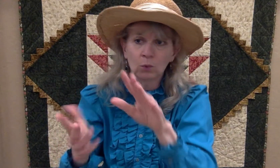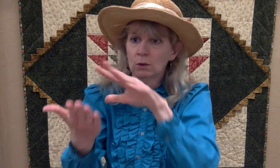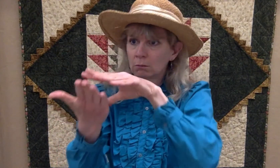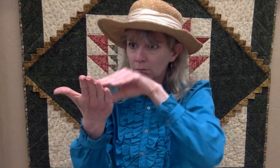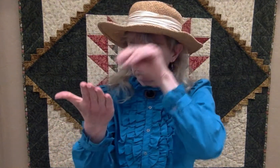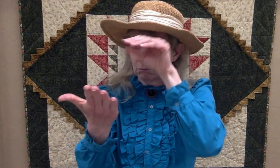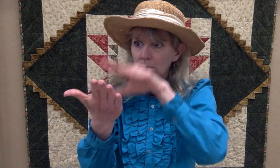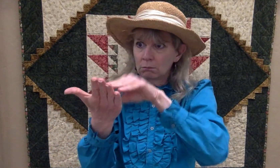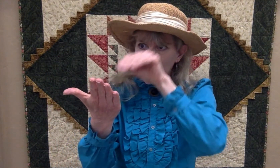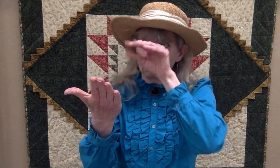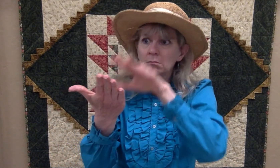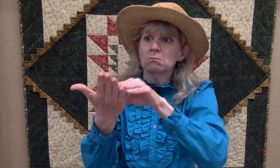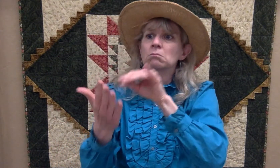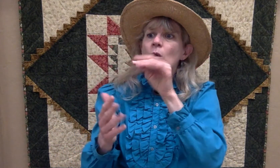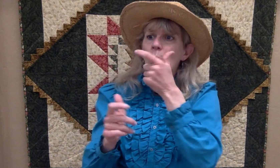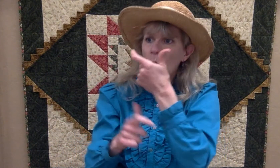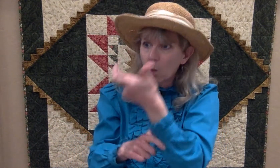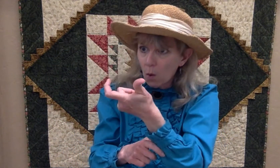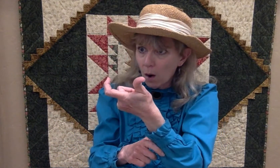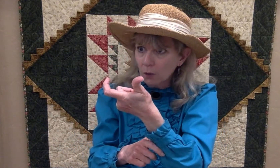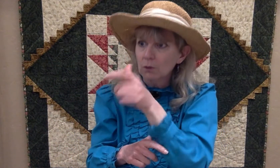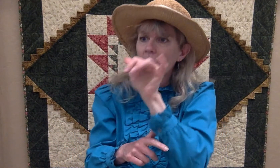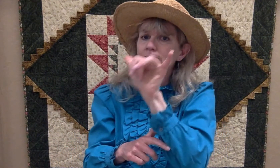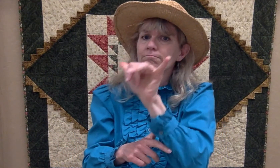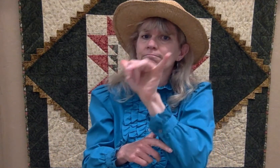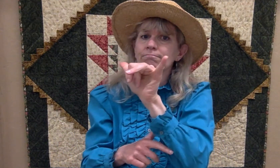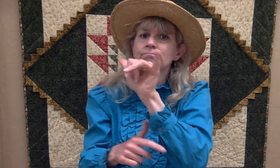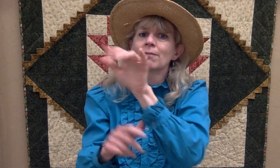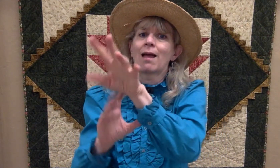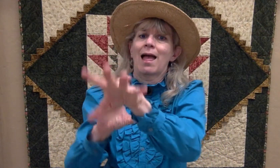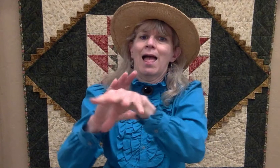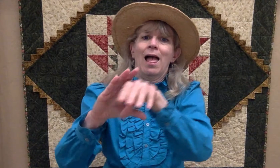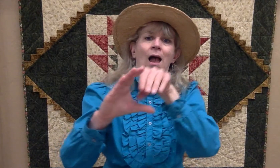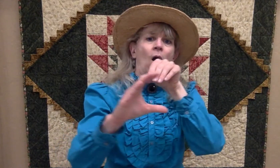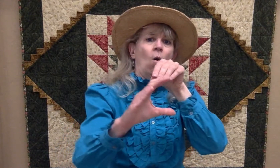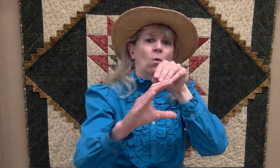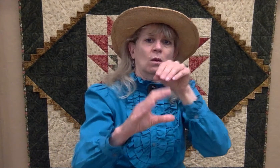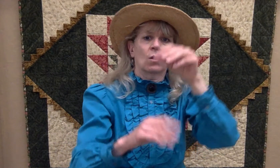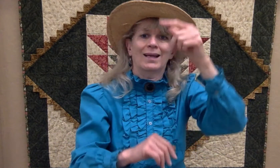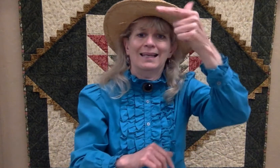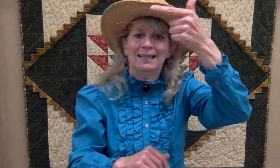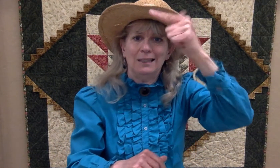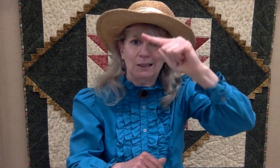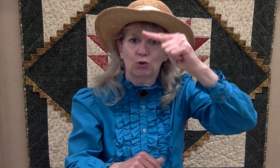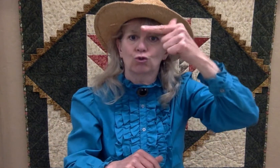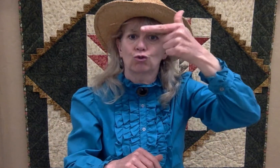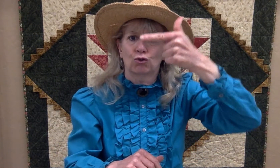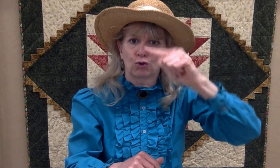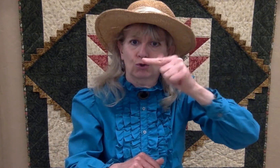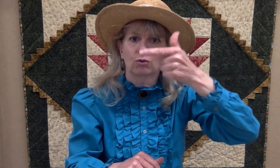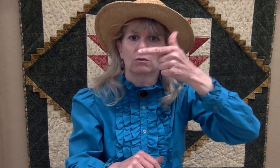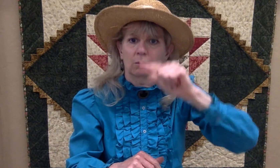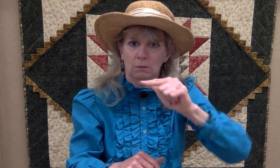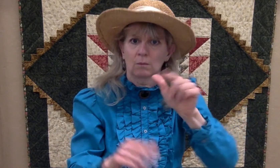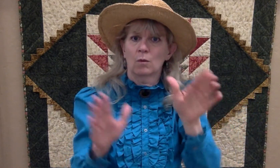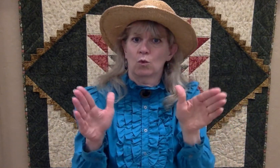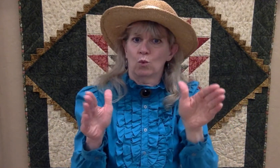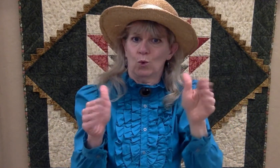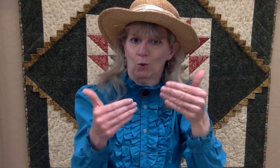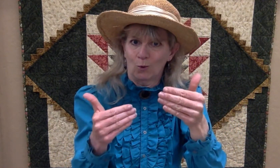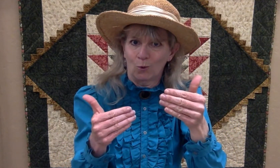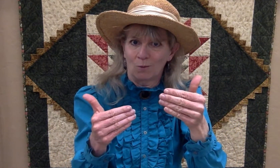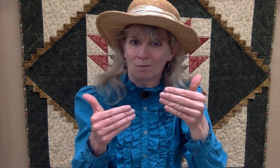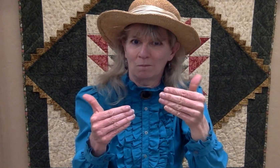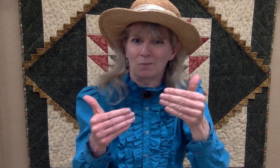watch and learn, come out and then go on through the list to all the different rooms.